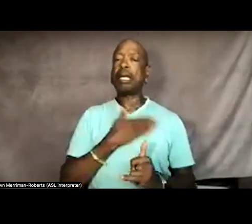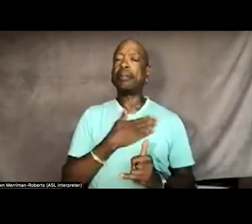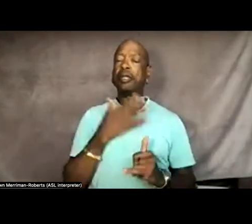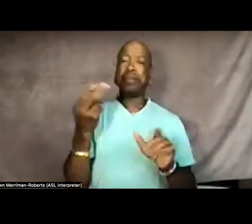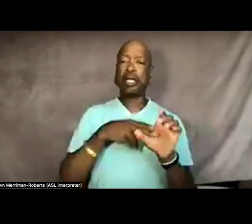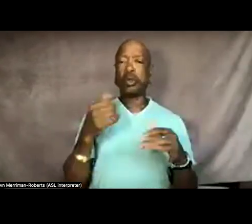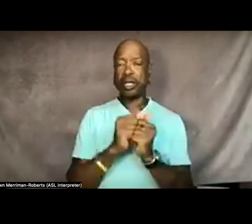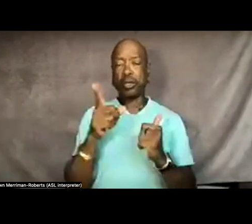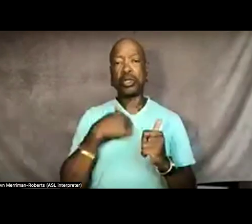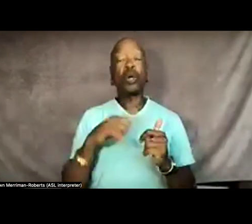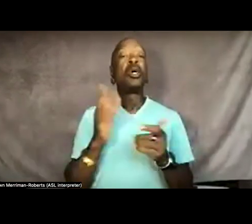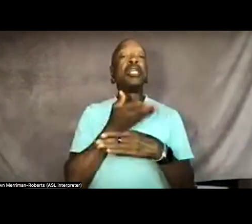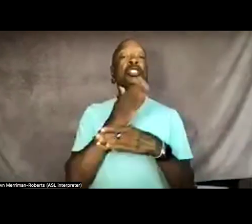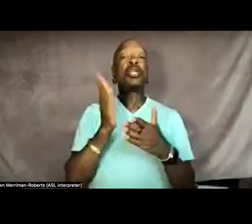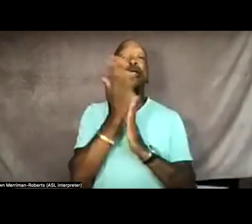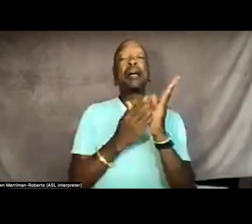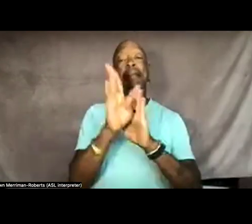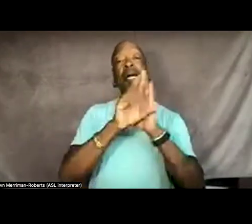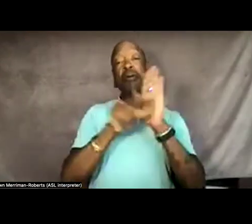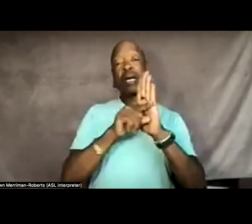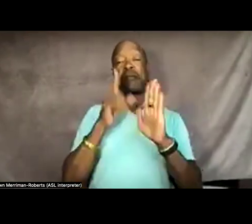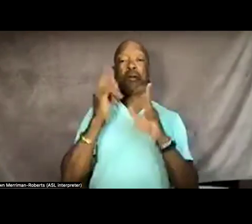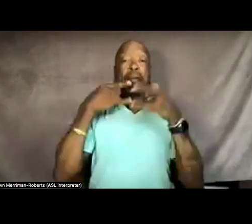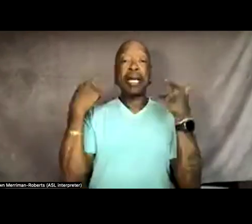um so like Allegra said Masks for Equity is a working group that's part of SDA not